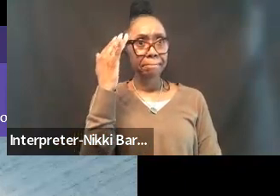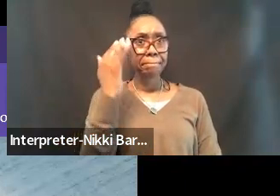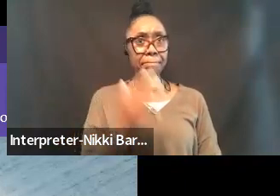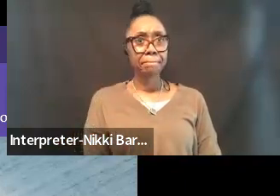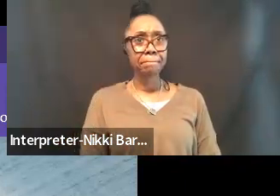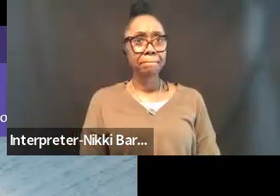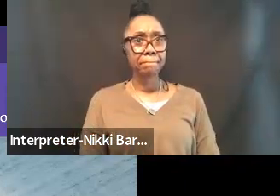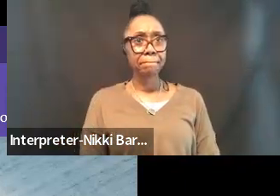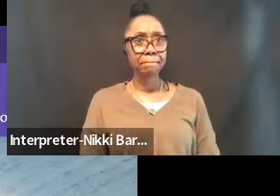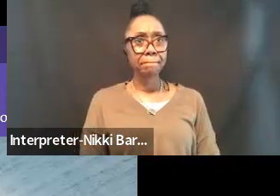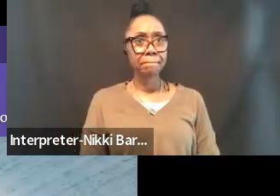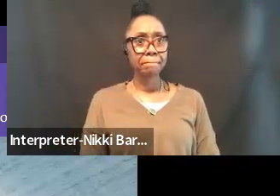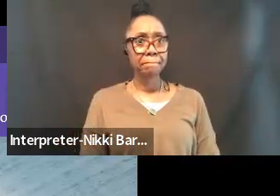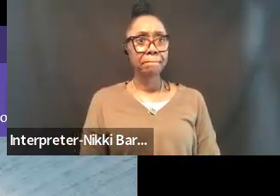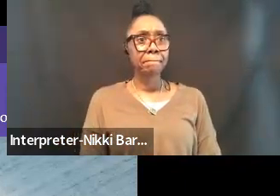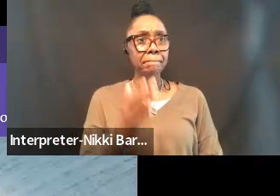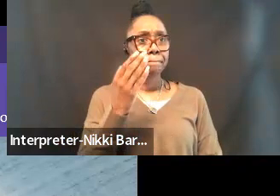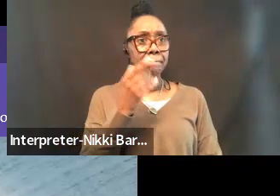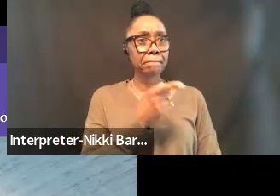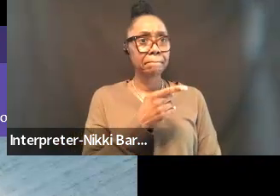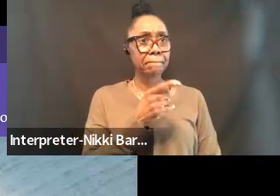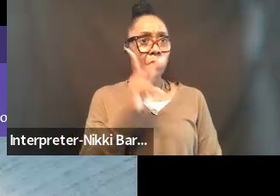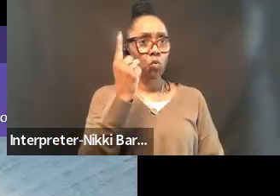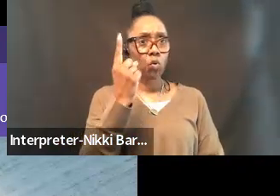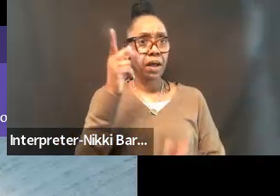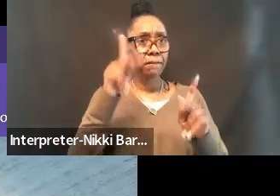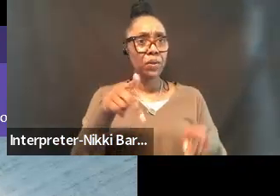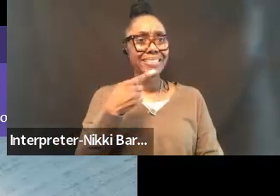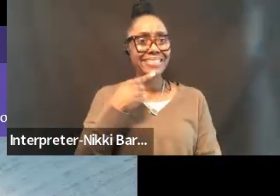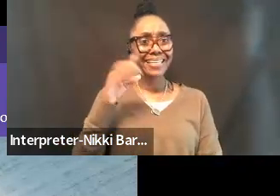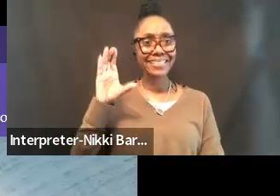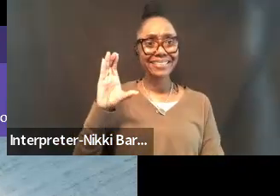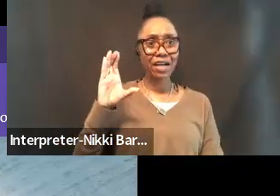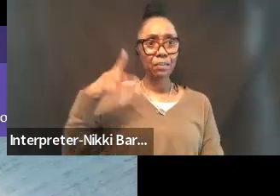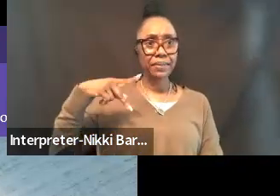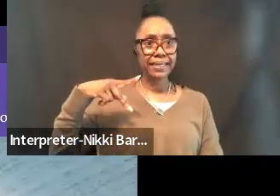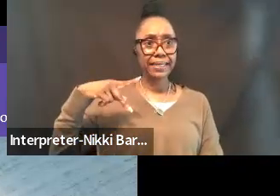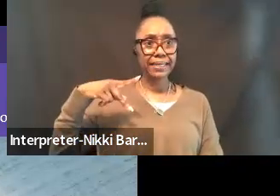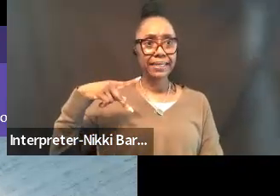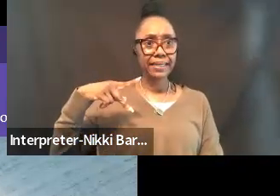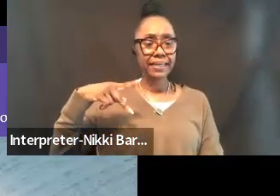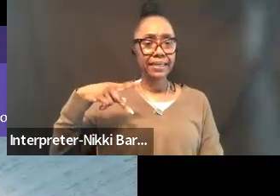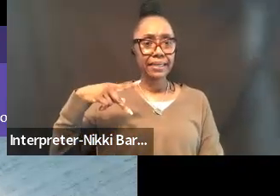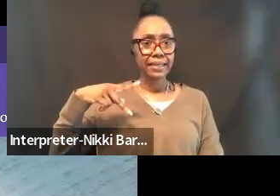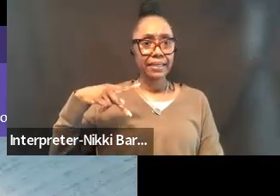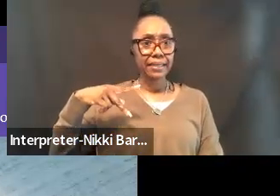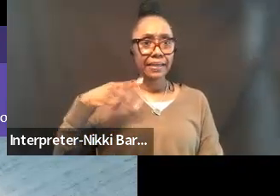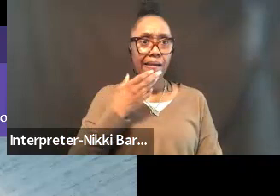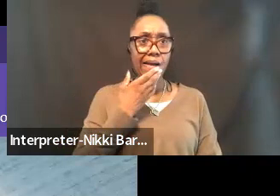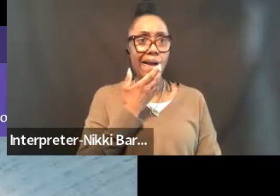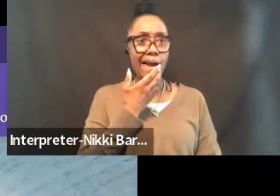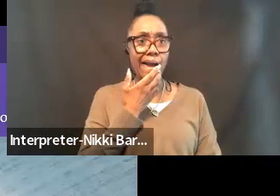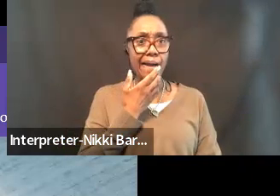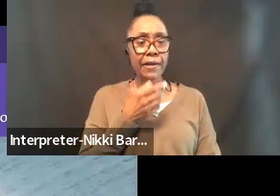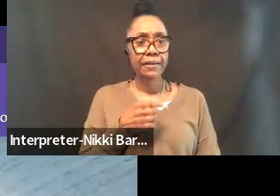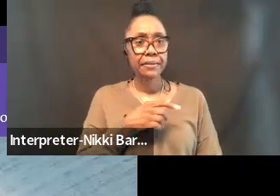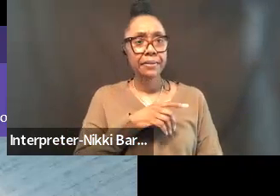Some people, one person said cerebral palsy.